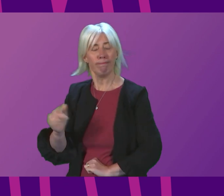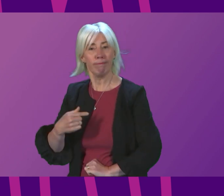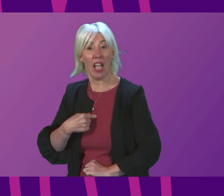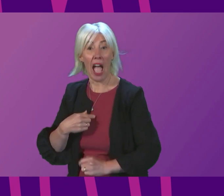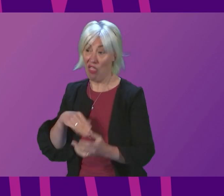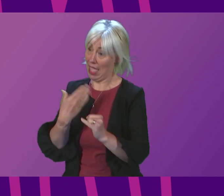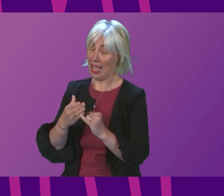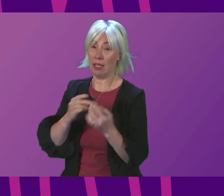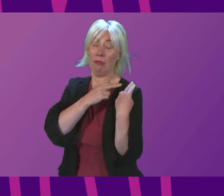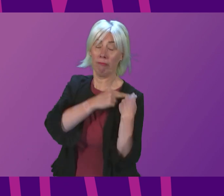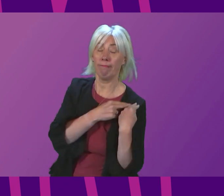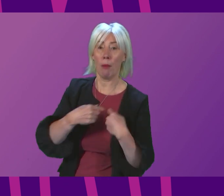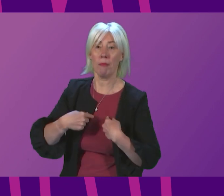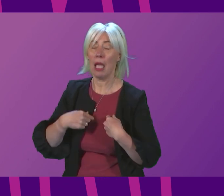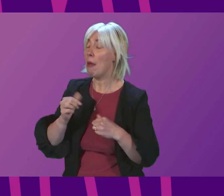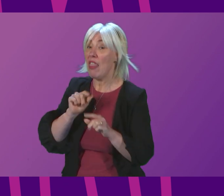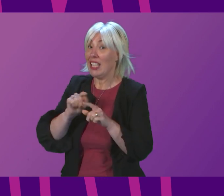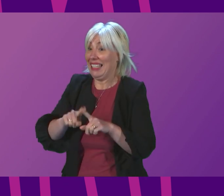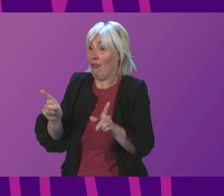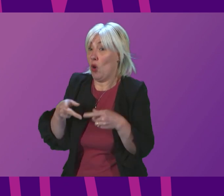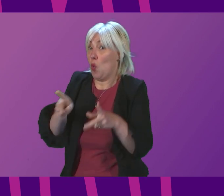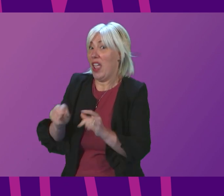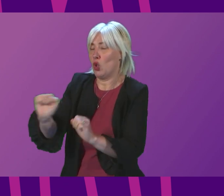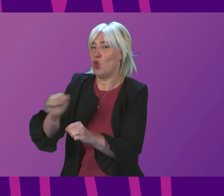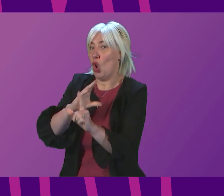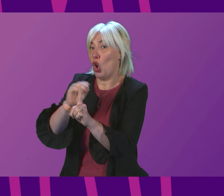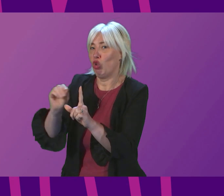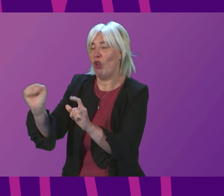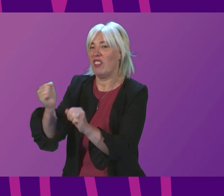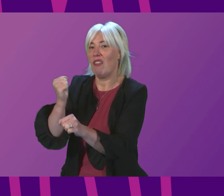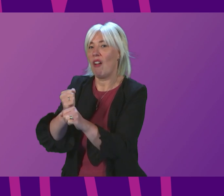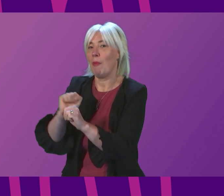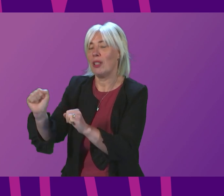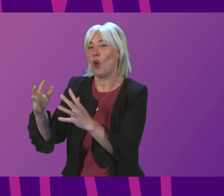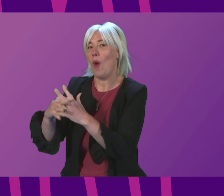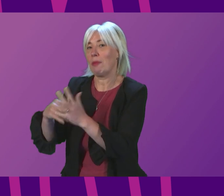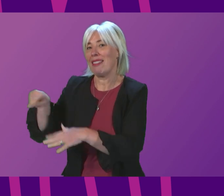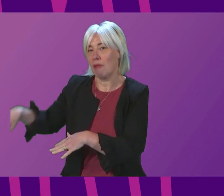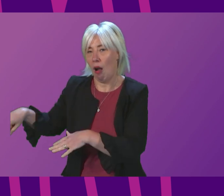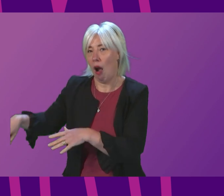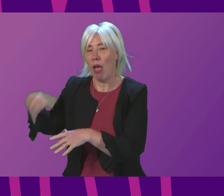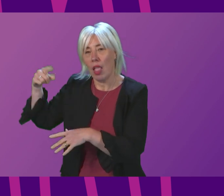I know that that is not how things are done in the Conservative Government at Westminster, but that is how things are done here.